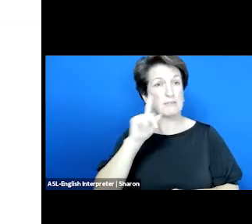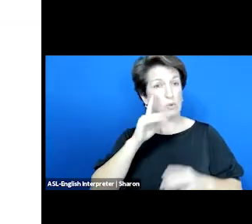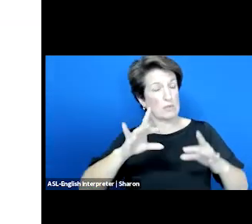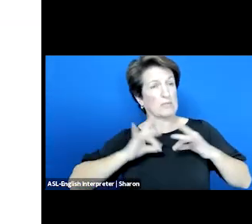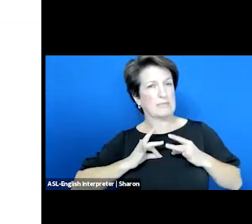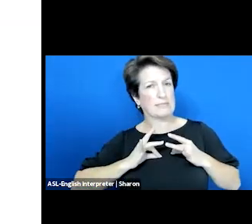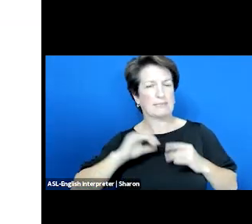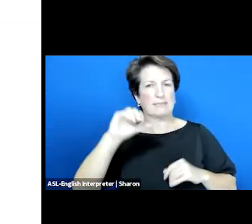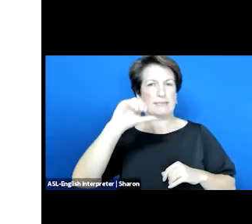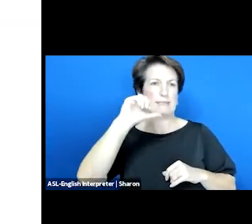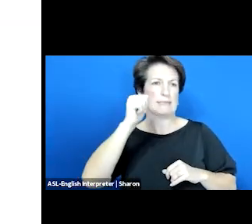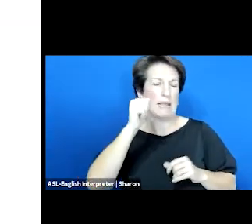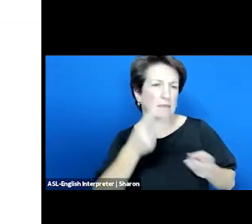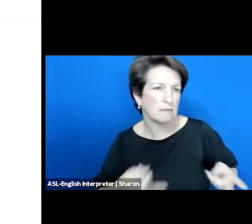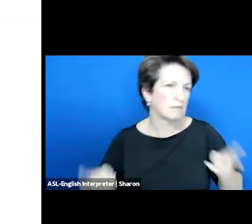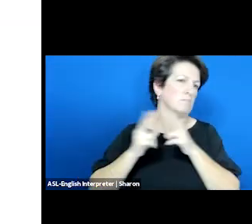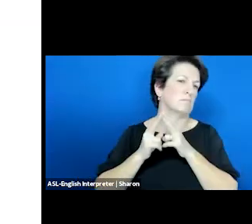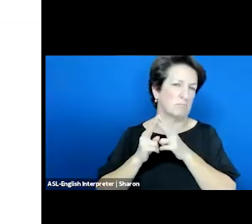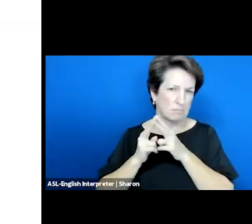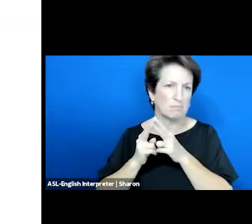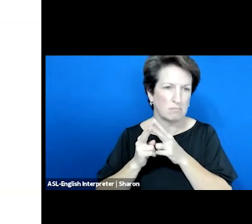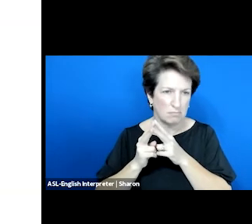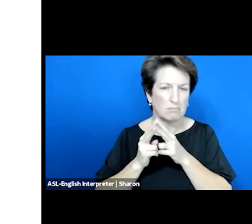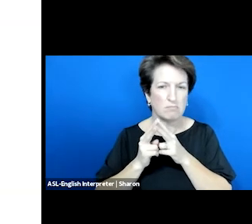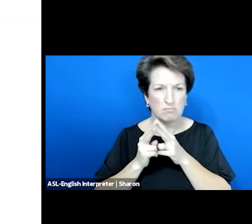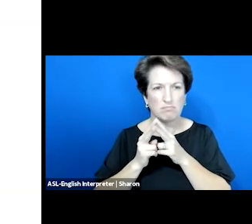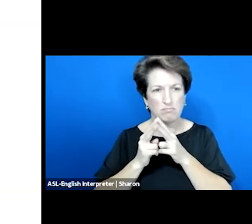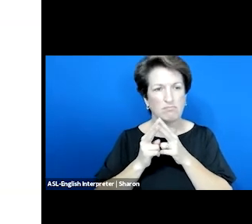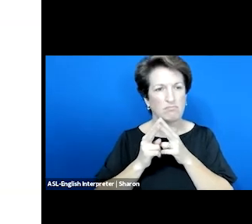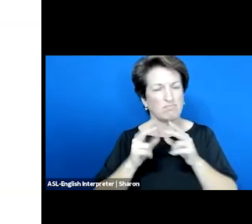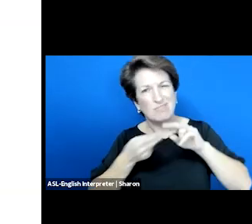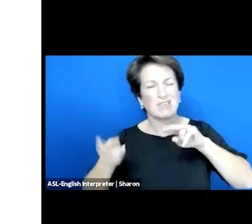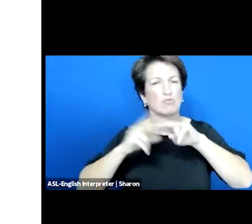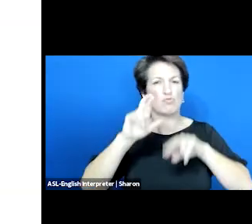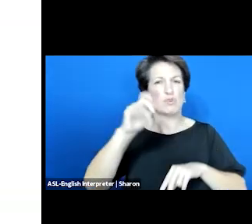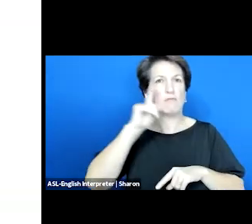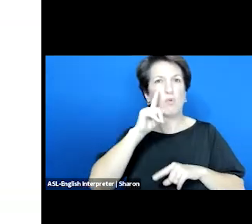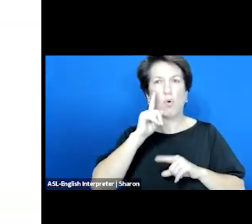graphic here for this slide that shows a woman in a hospital